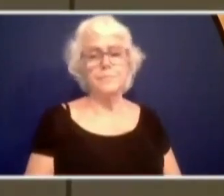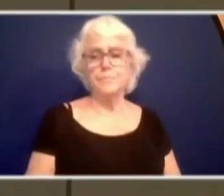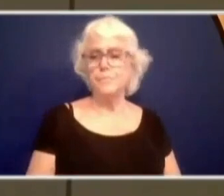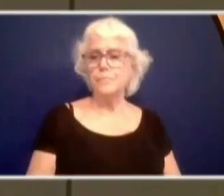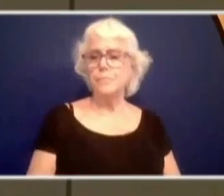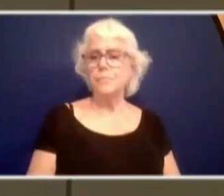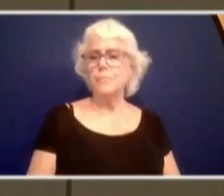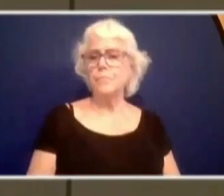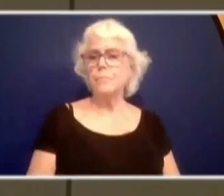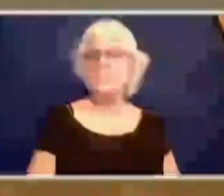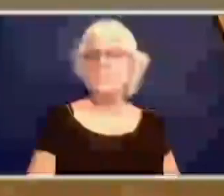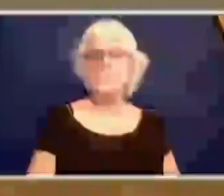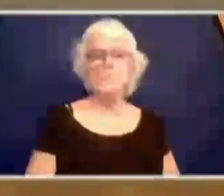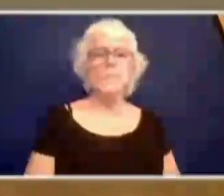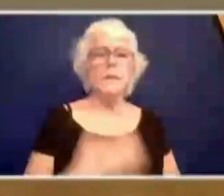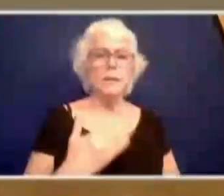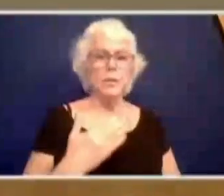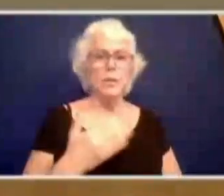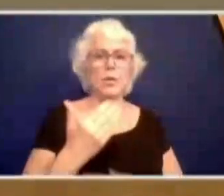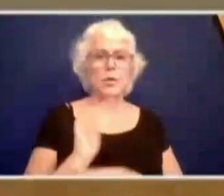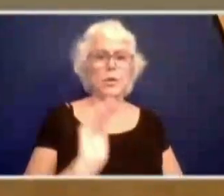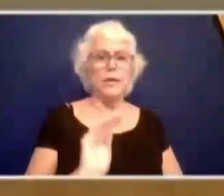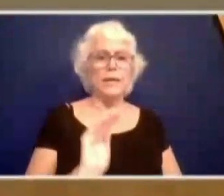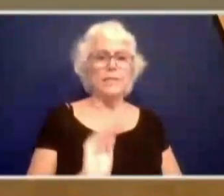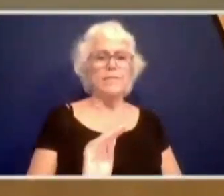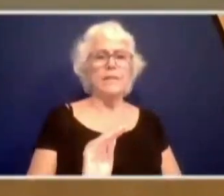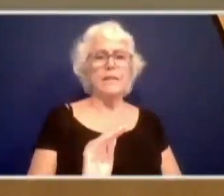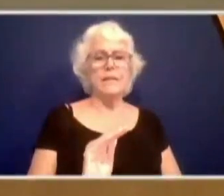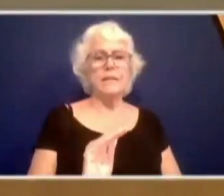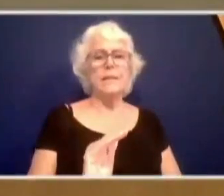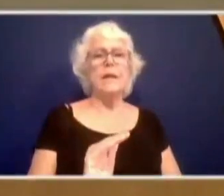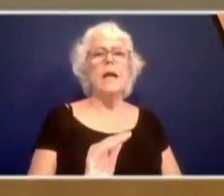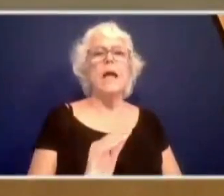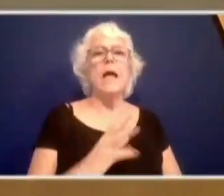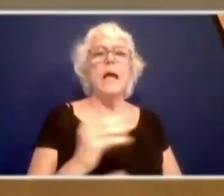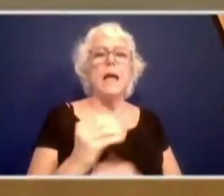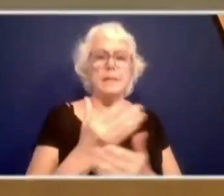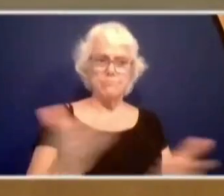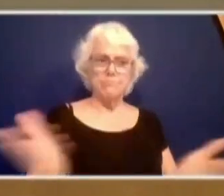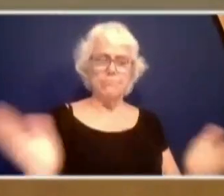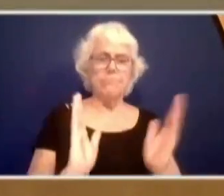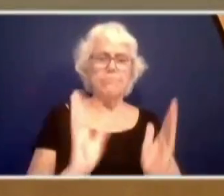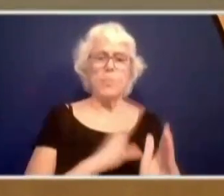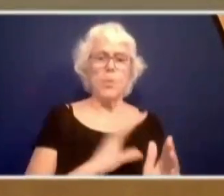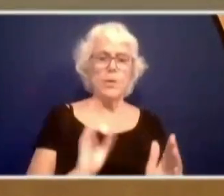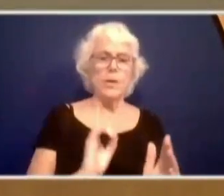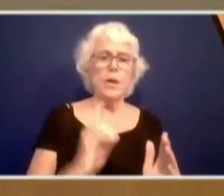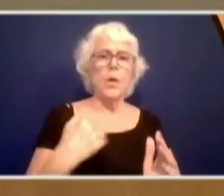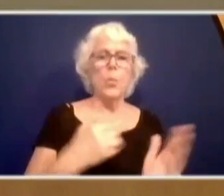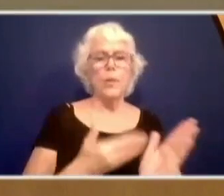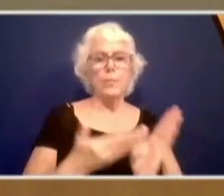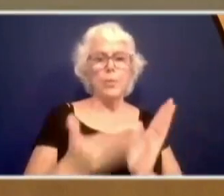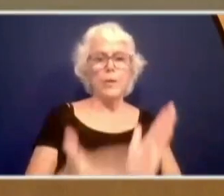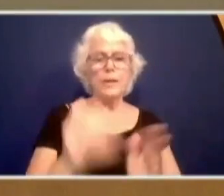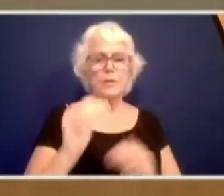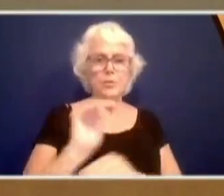Thank you. Good evening, Chair Snead, Vice Chair Rankin, and esteemed board members. We bring to you tonight the superintendent's